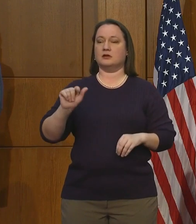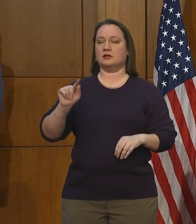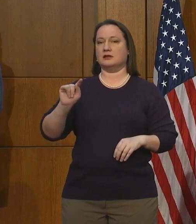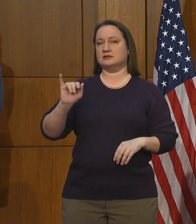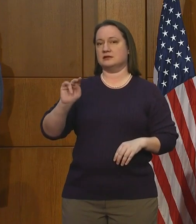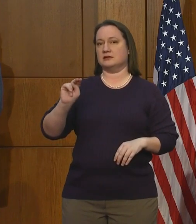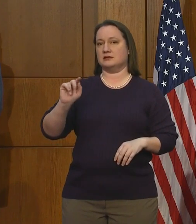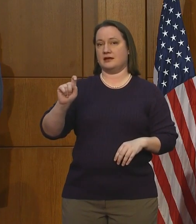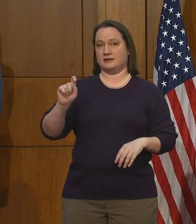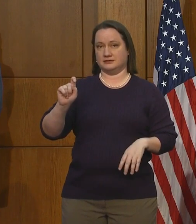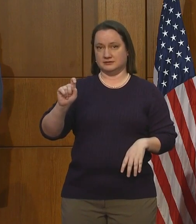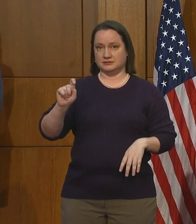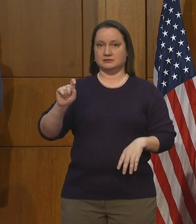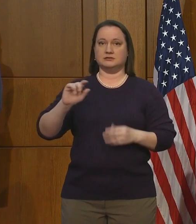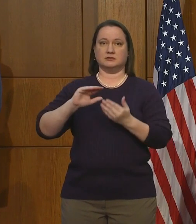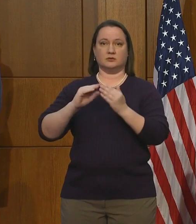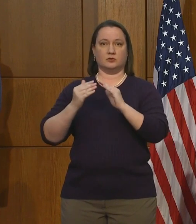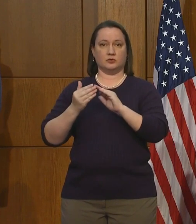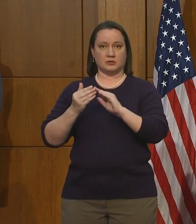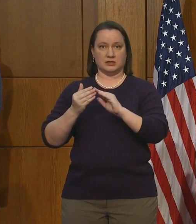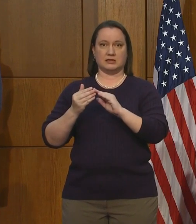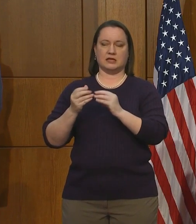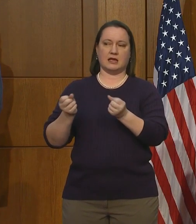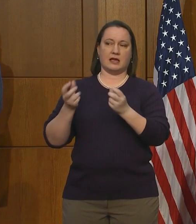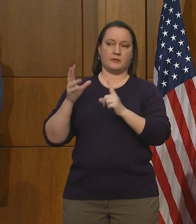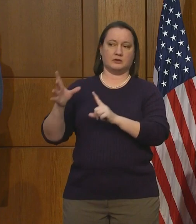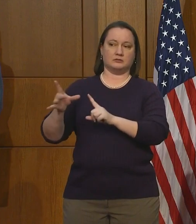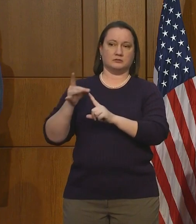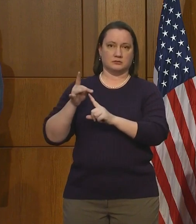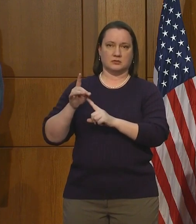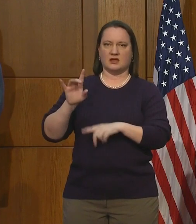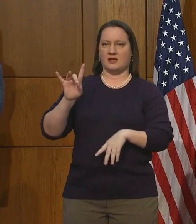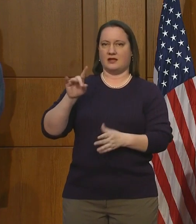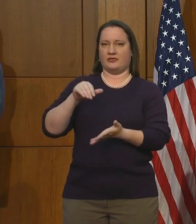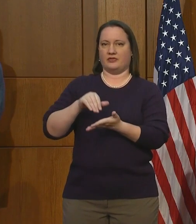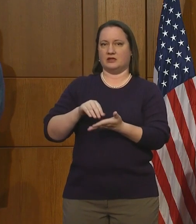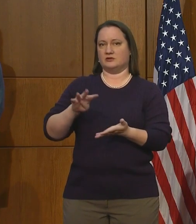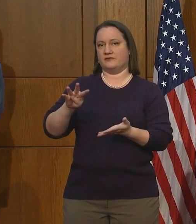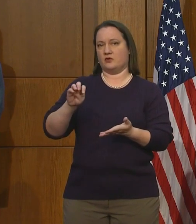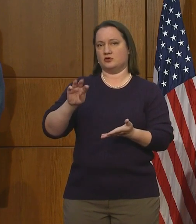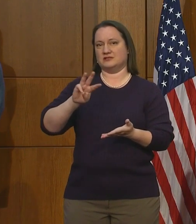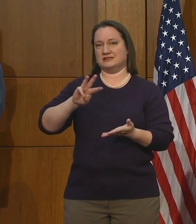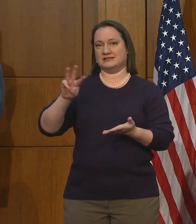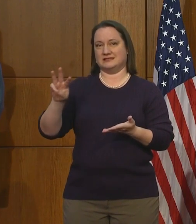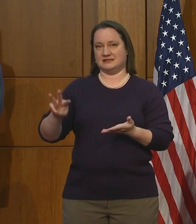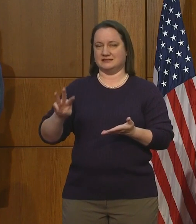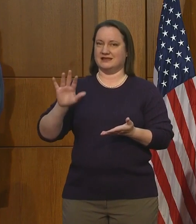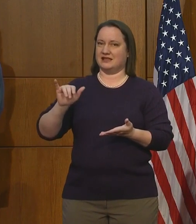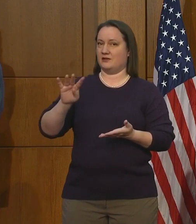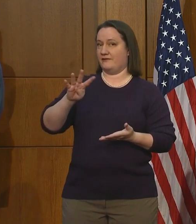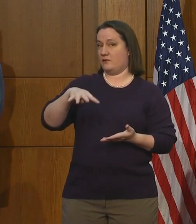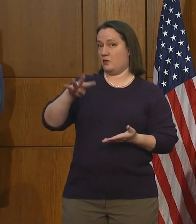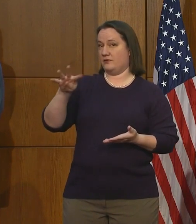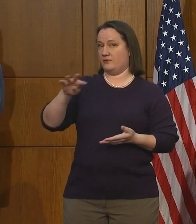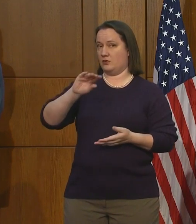WHICH IS ABOUT 24% FOR LATIN